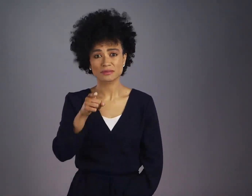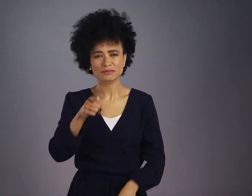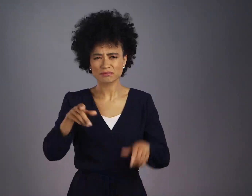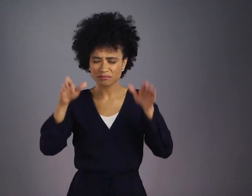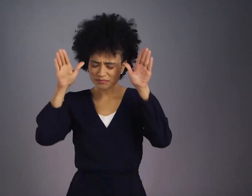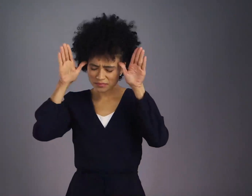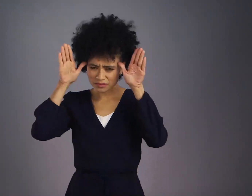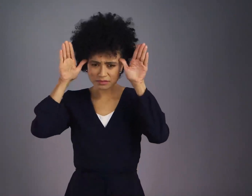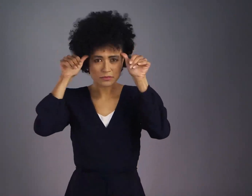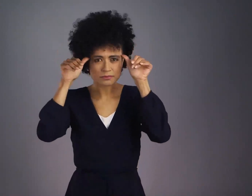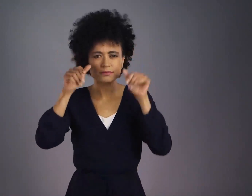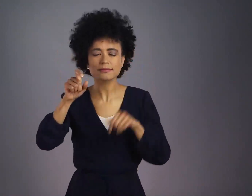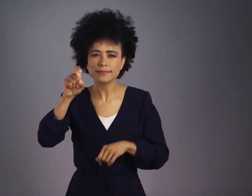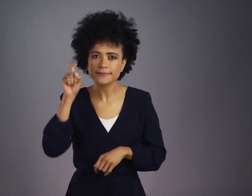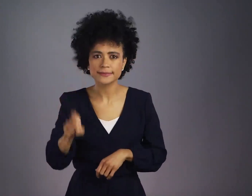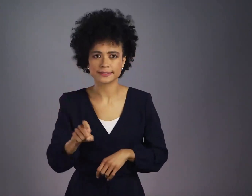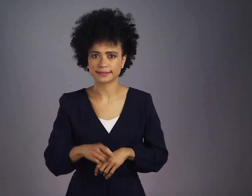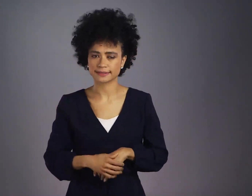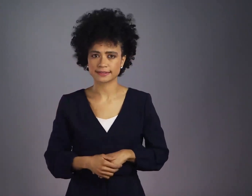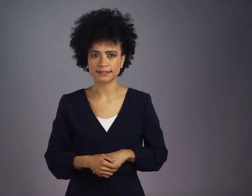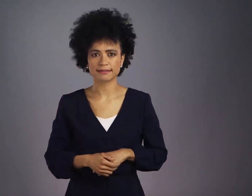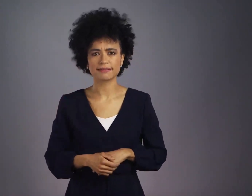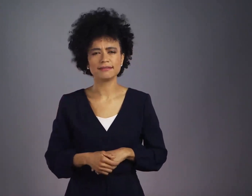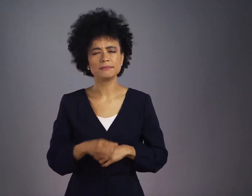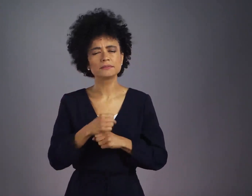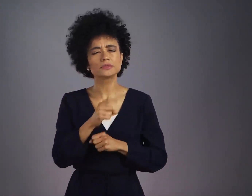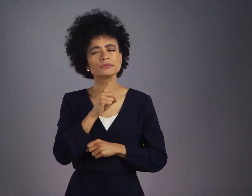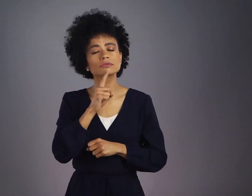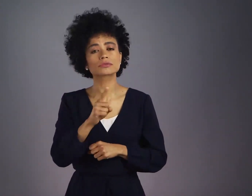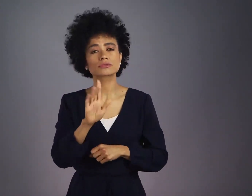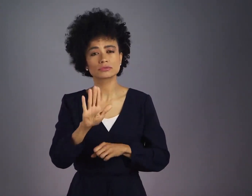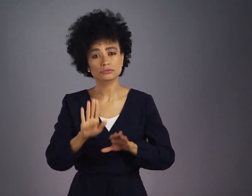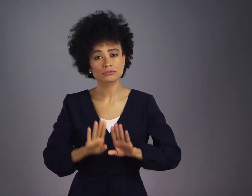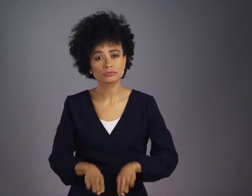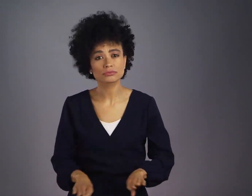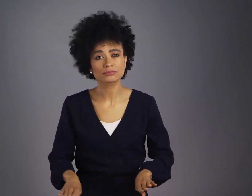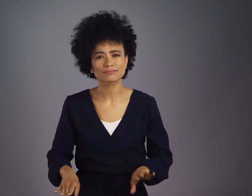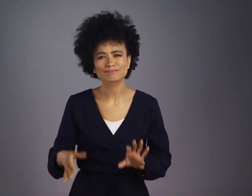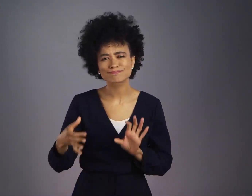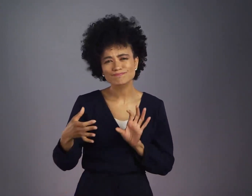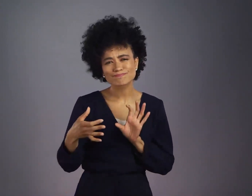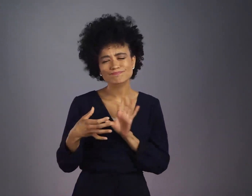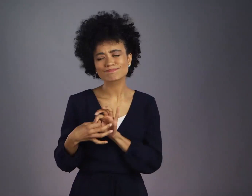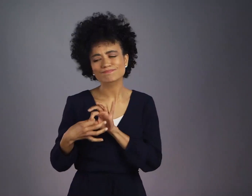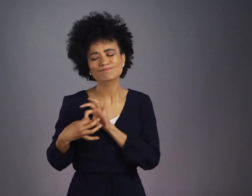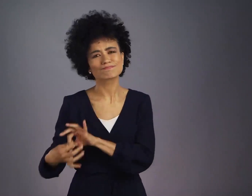Be determined that your husband's drinking is not going to spoil your relations with your children or your friends.